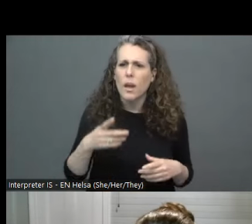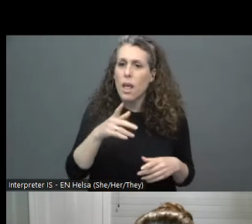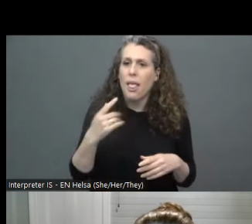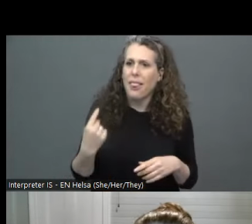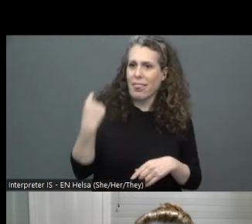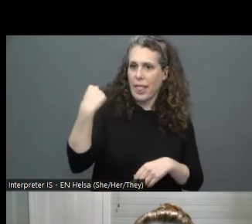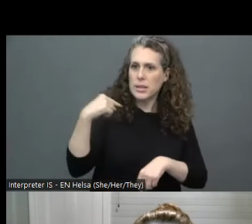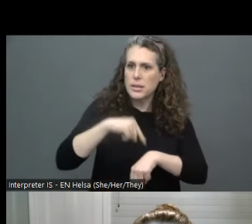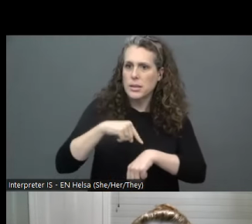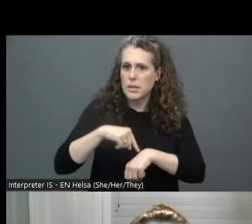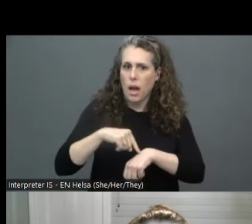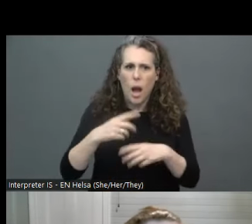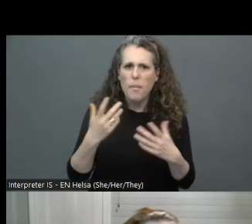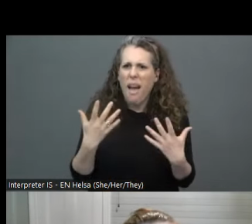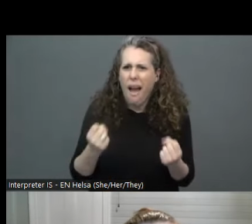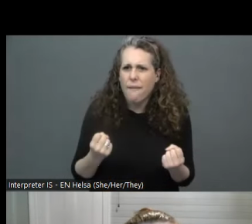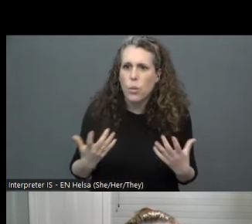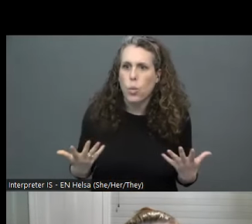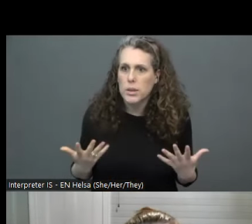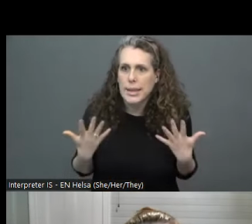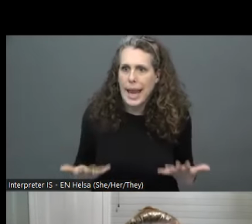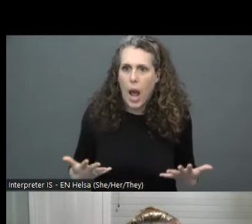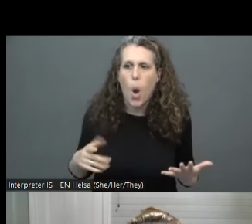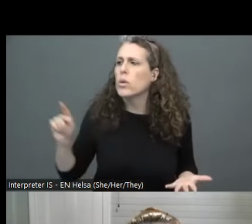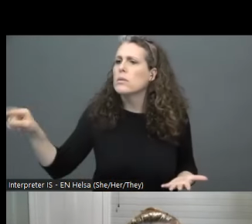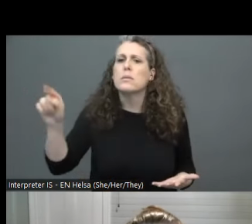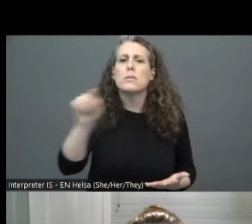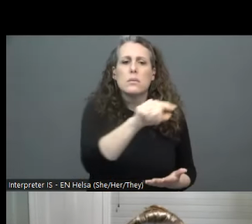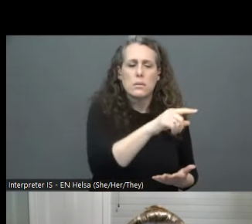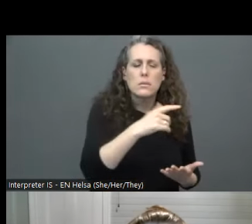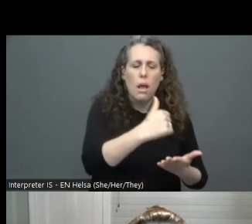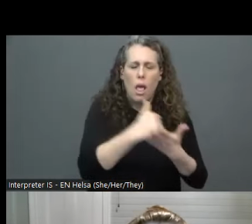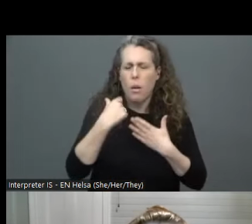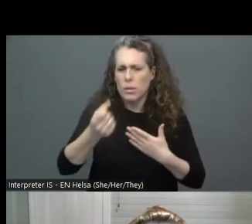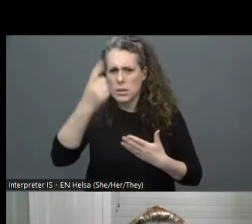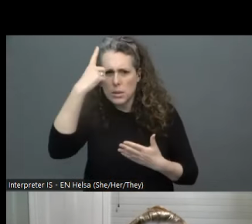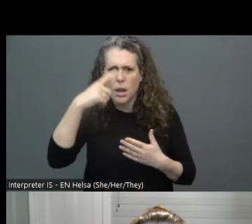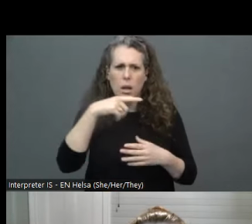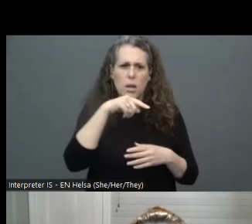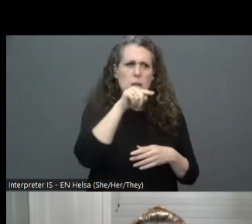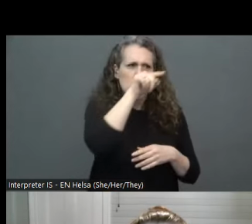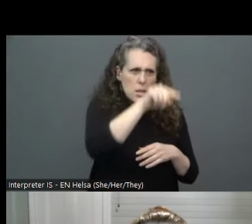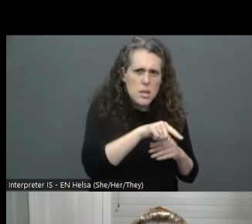humanitarian sector existing. Understand the pros and cons of the different mechanisms and identify